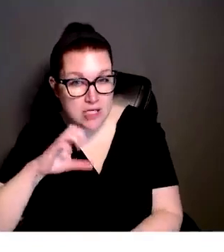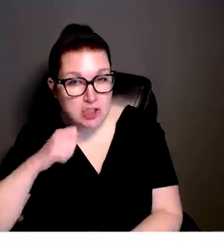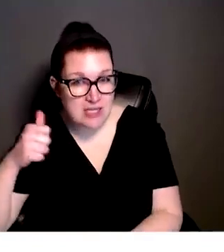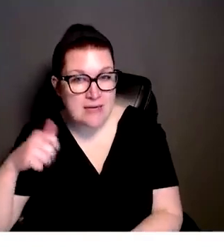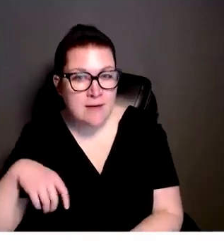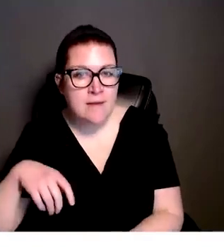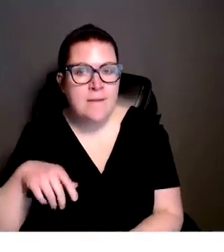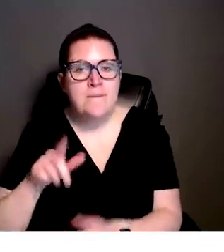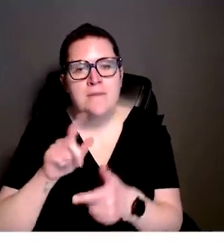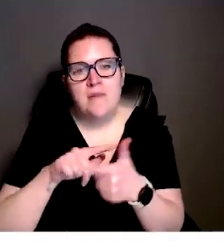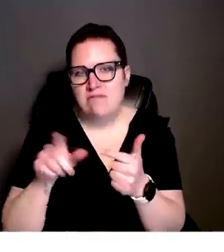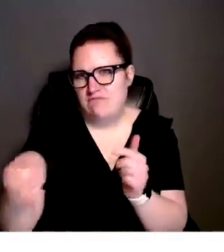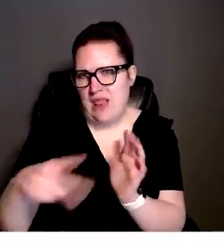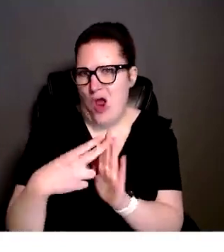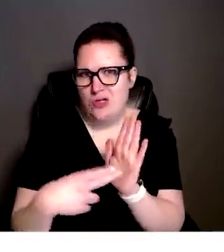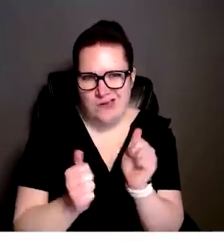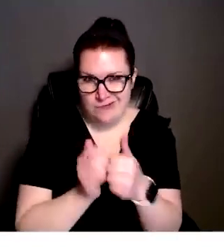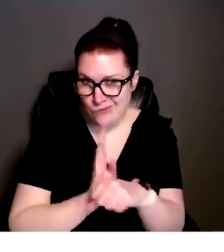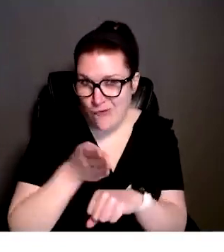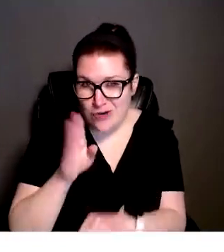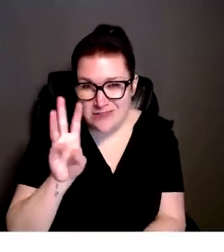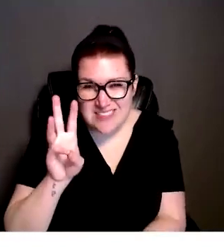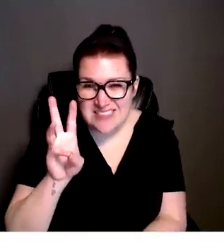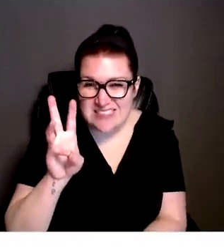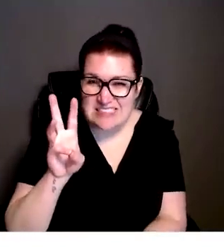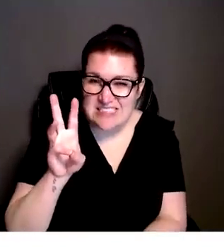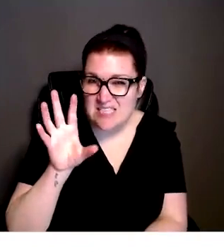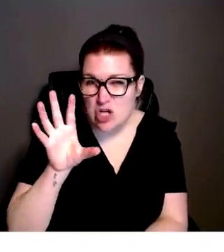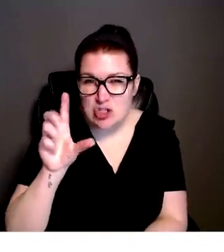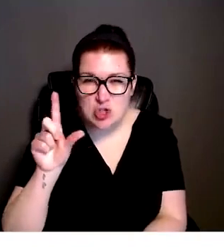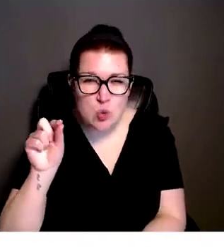with over 600 and roughly 20 area agencies on aging.